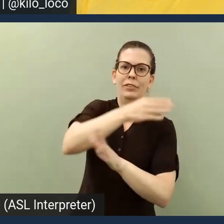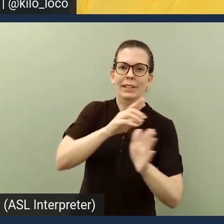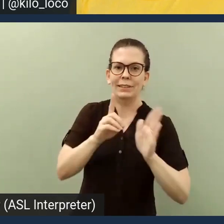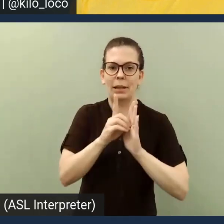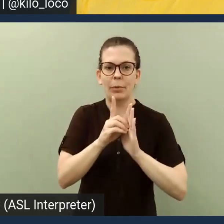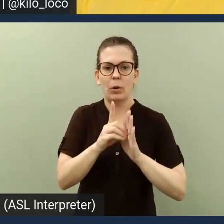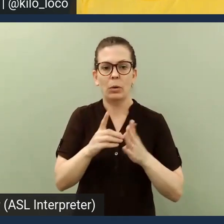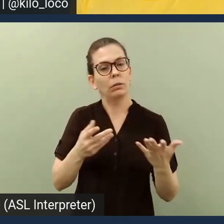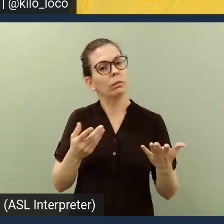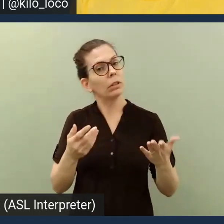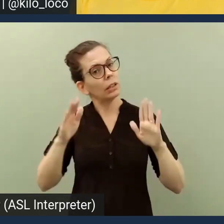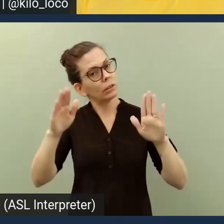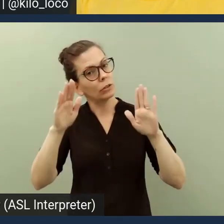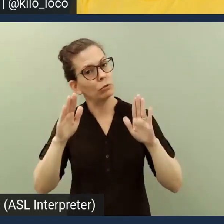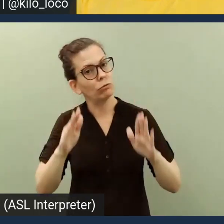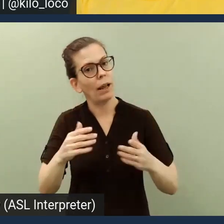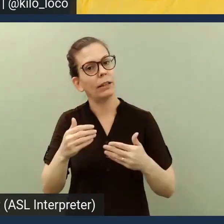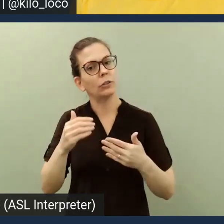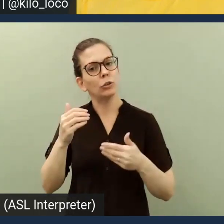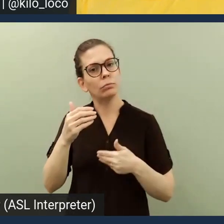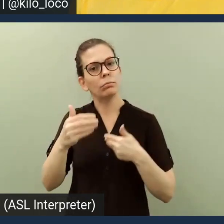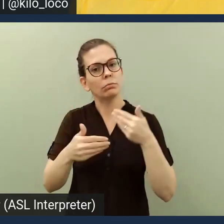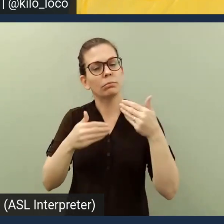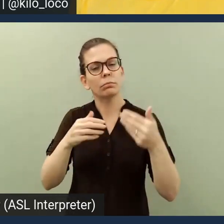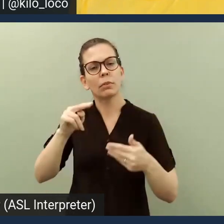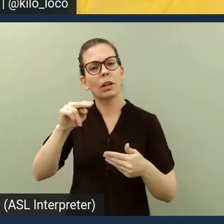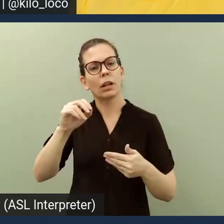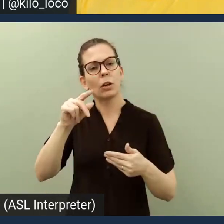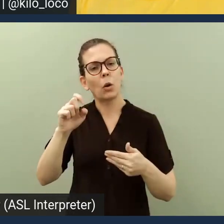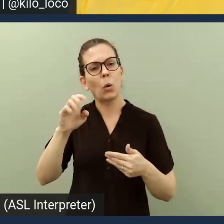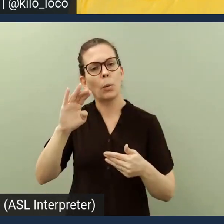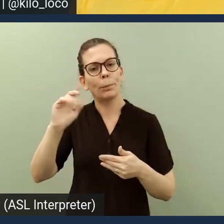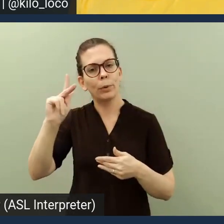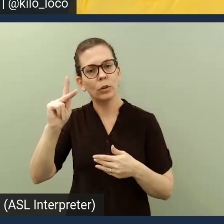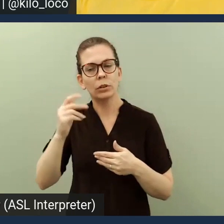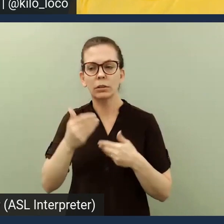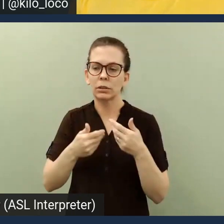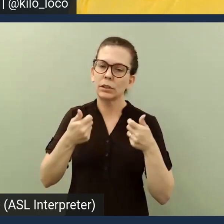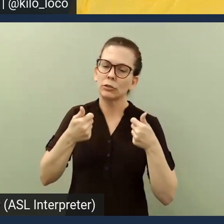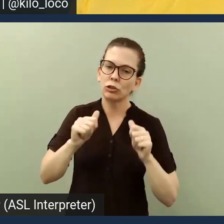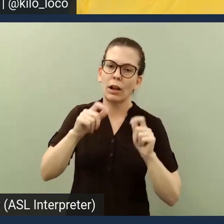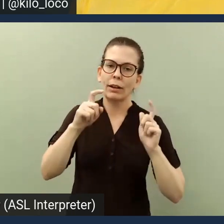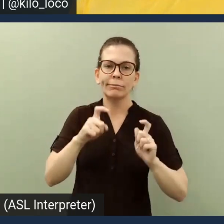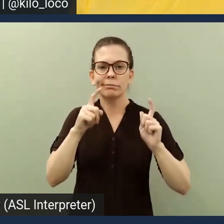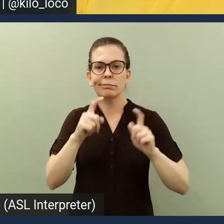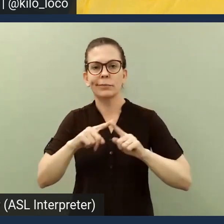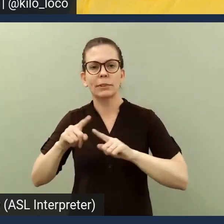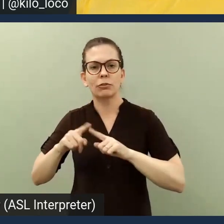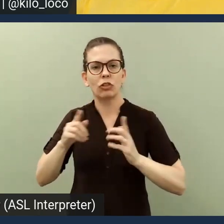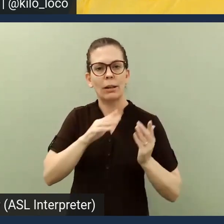it's great to step through a notebook and try different methods to see what's working